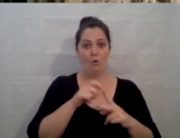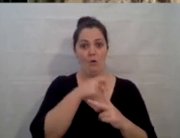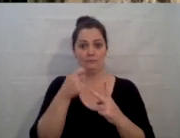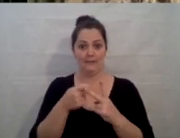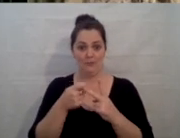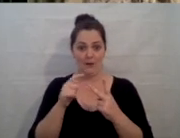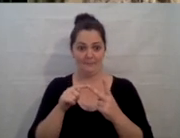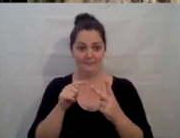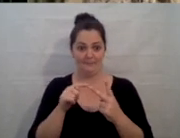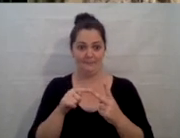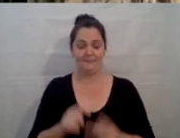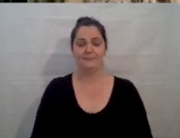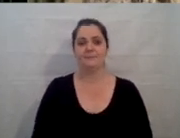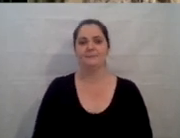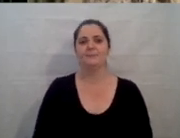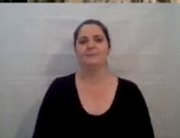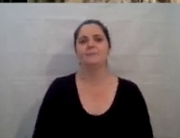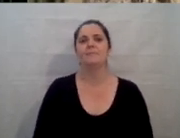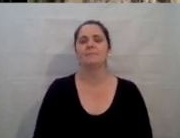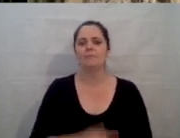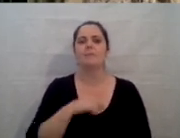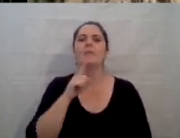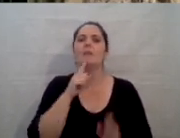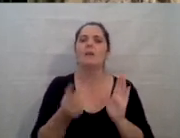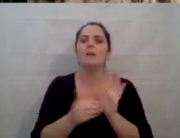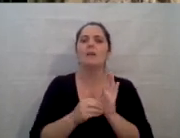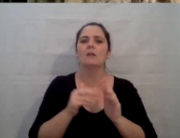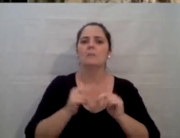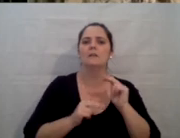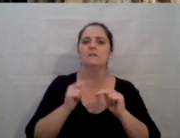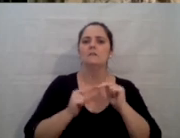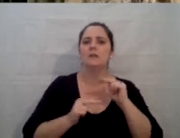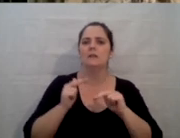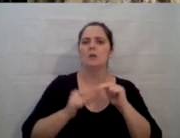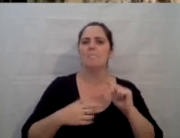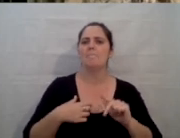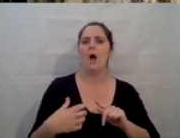we're going to build it up, we're going to take a little bit longer and we're going to build it up and make it a little bit more sophisticated.